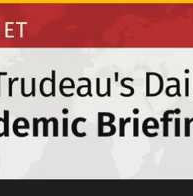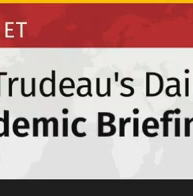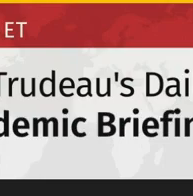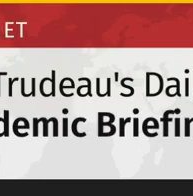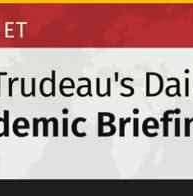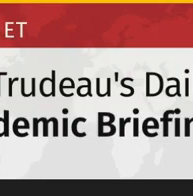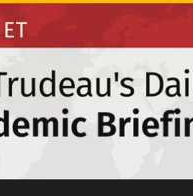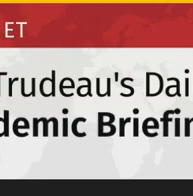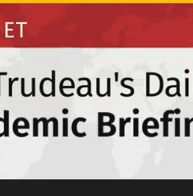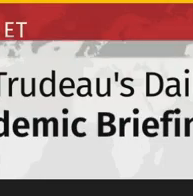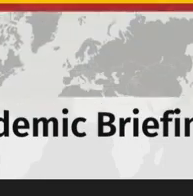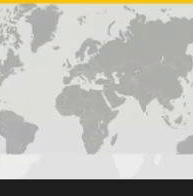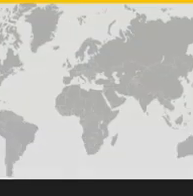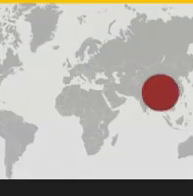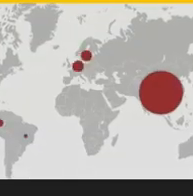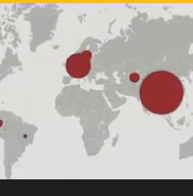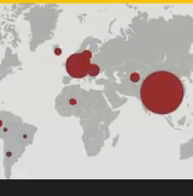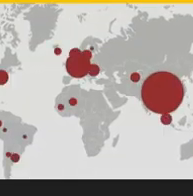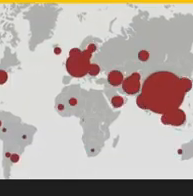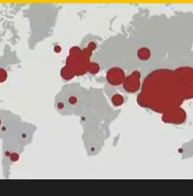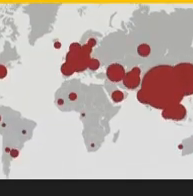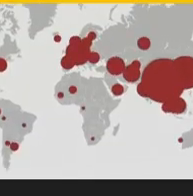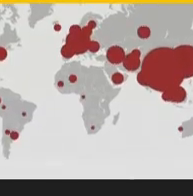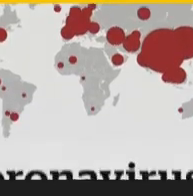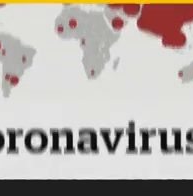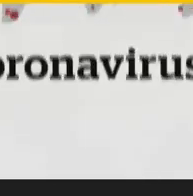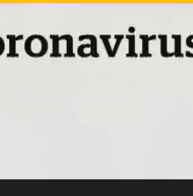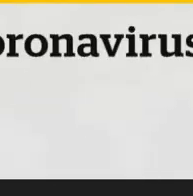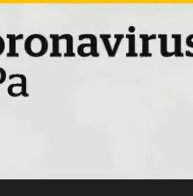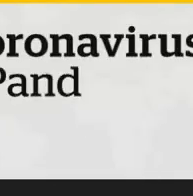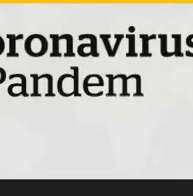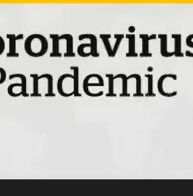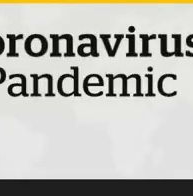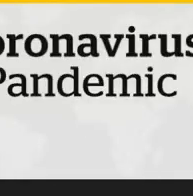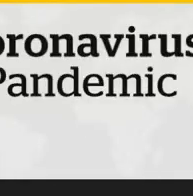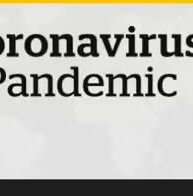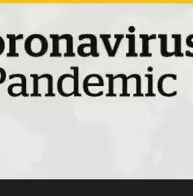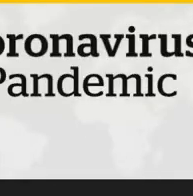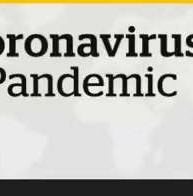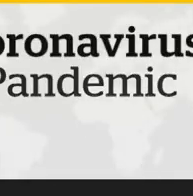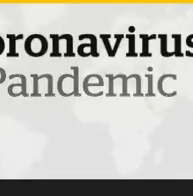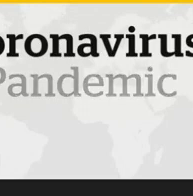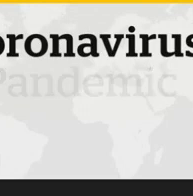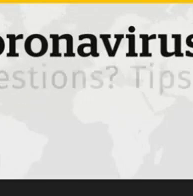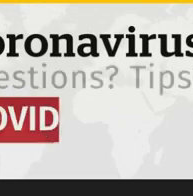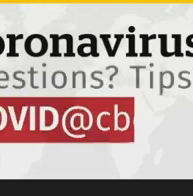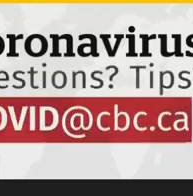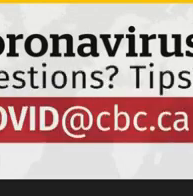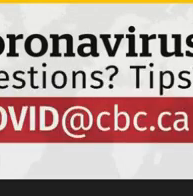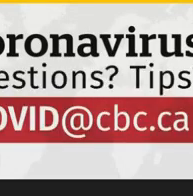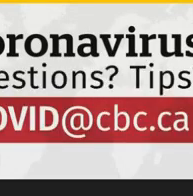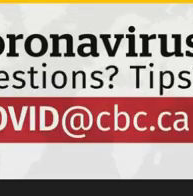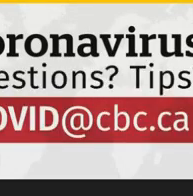GOOD POINTS, NOT ONLY IN TERMS OF HOW IT SHAPES OUR BEHAVIOUR WITH PUBLIC HEALTH, BUT YOU'RE